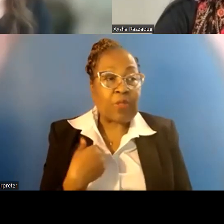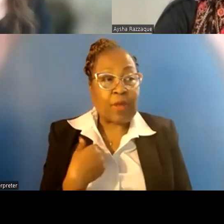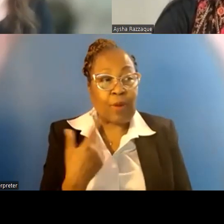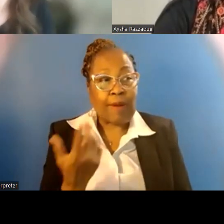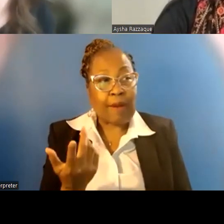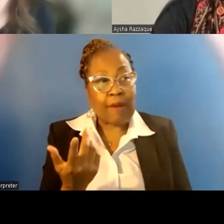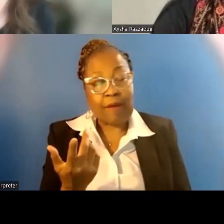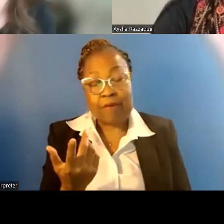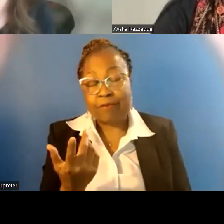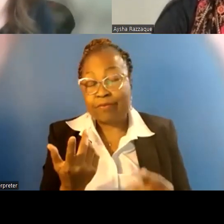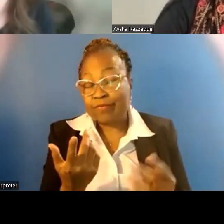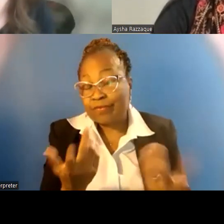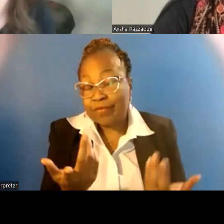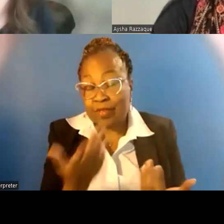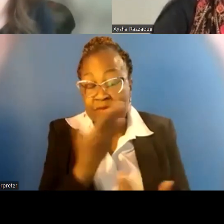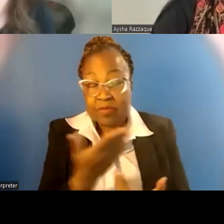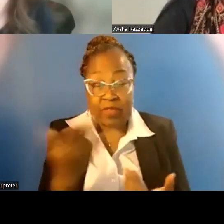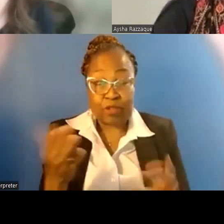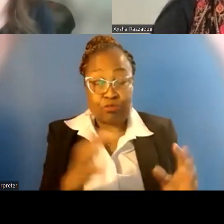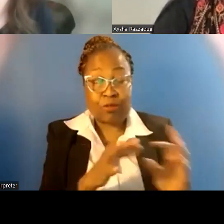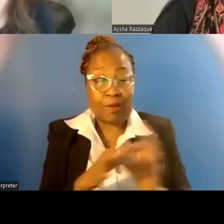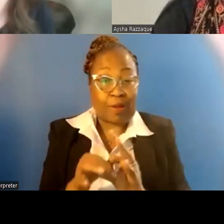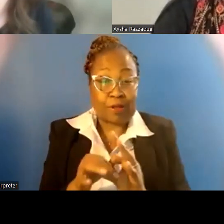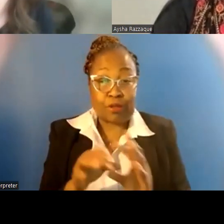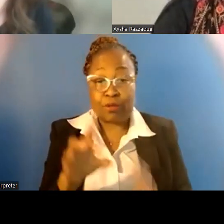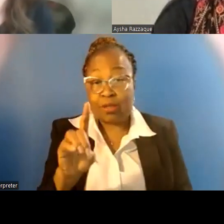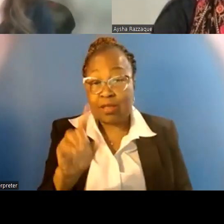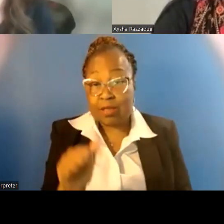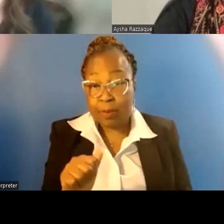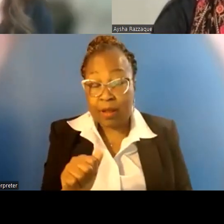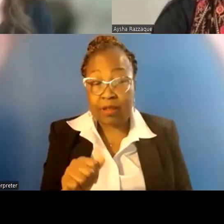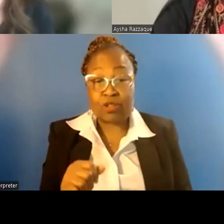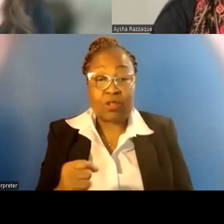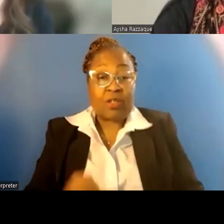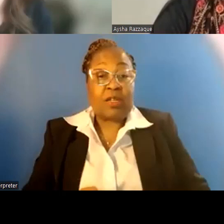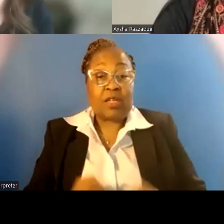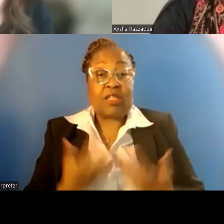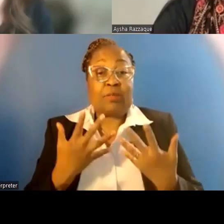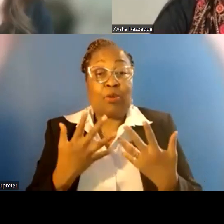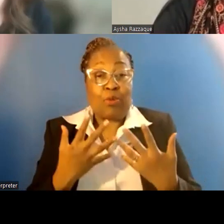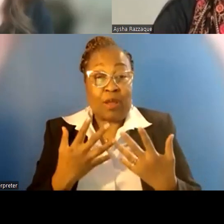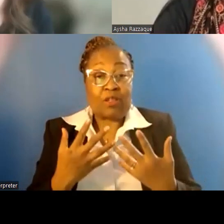related to disability, related to inspiration porn, for example, things like that